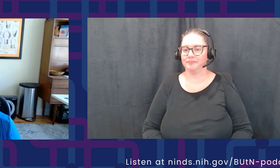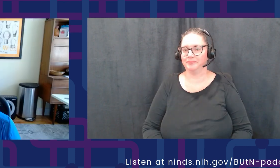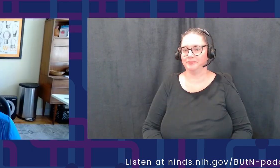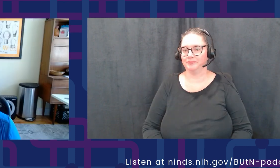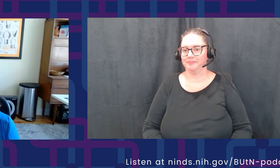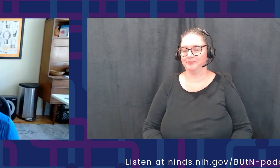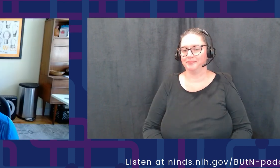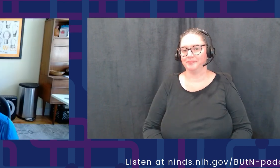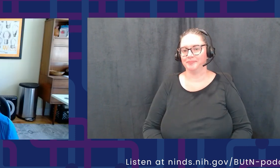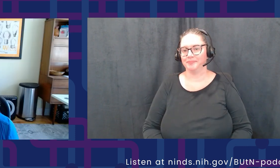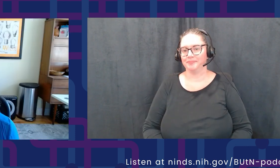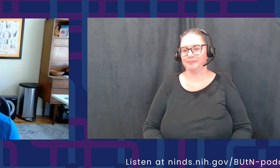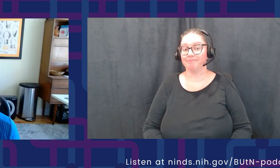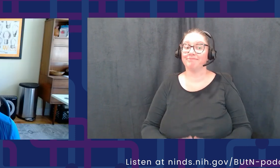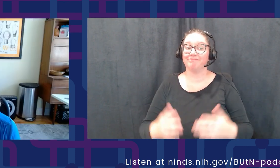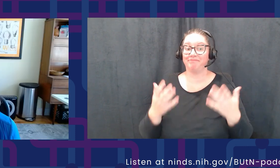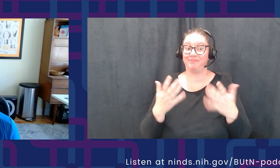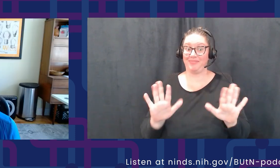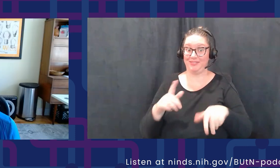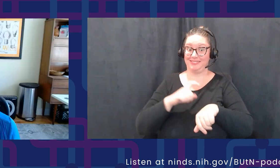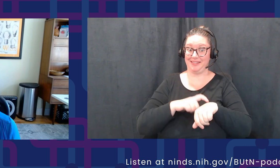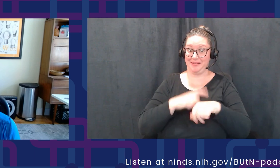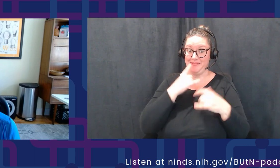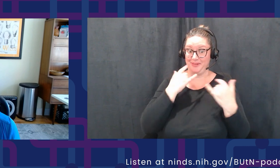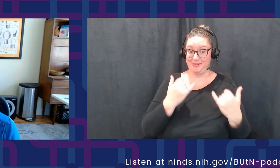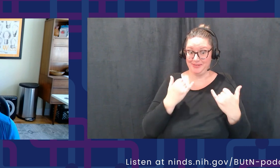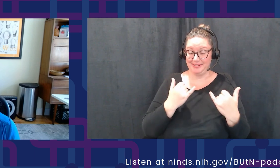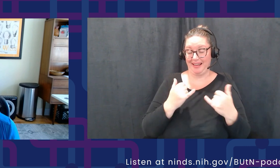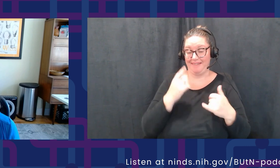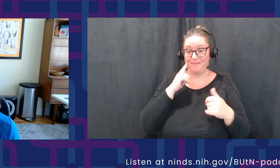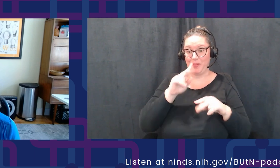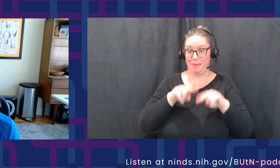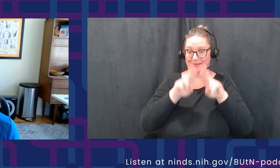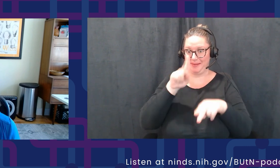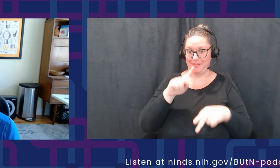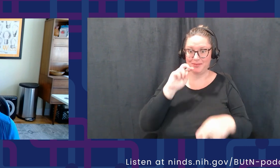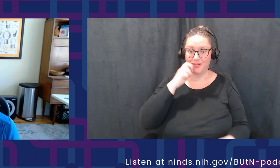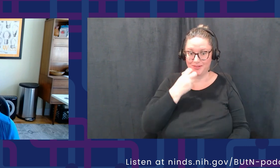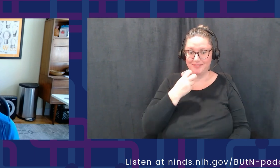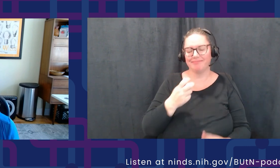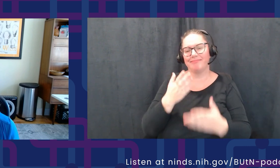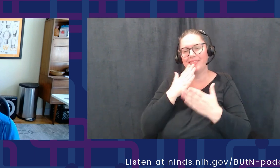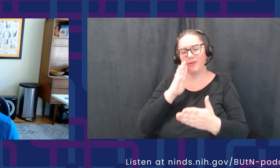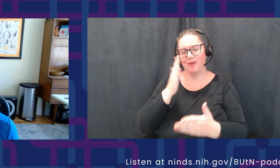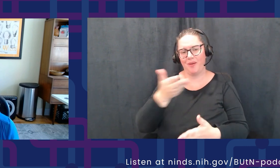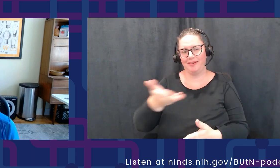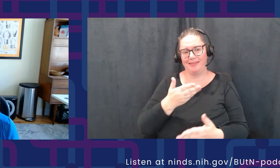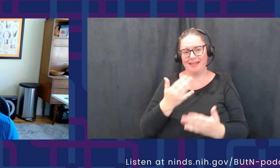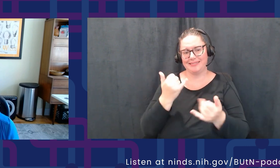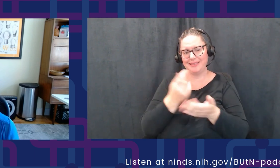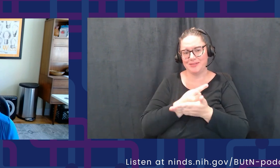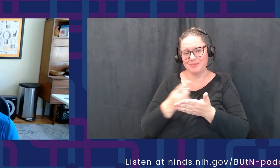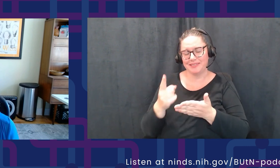Lauren Ullrich: That's all we have time for today on Building Up the Nerve. So thank you to our guests this week for sharing their expertise.